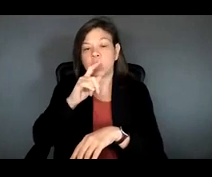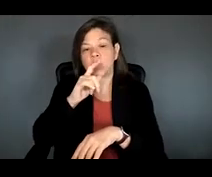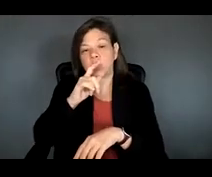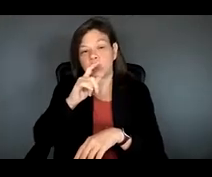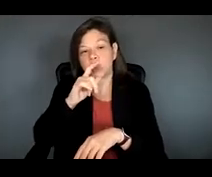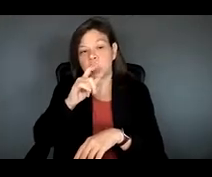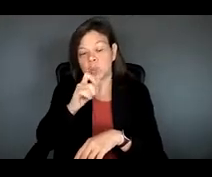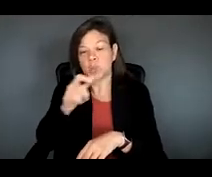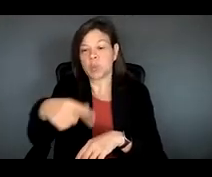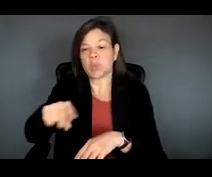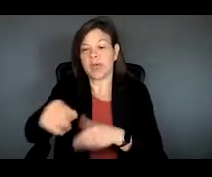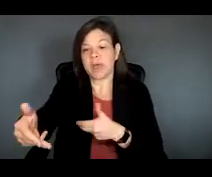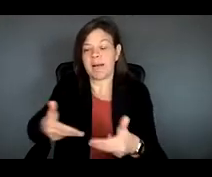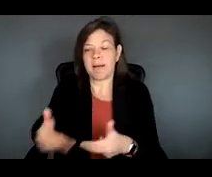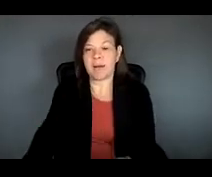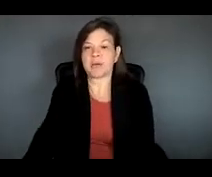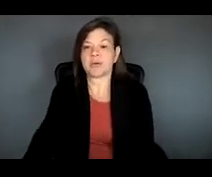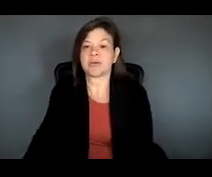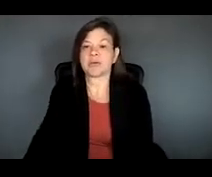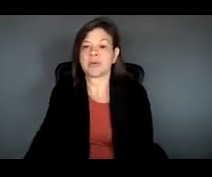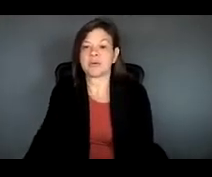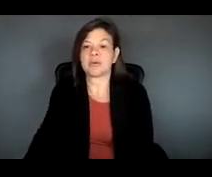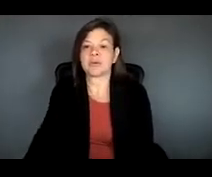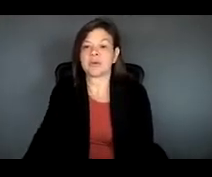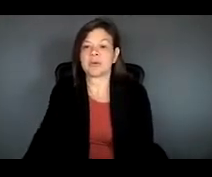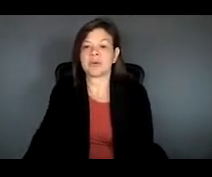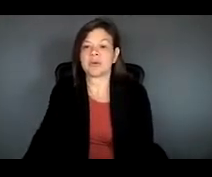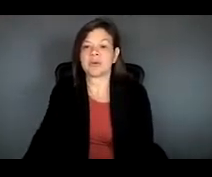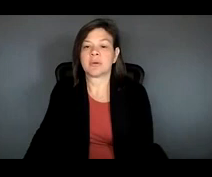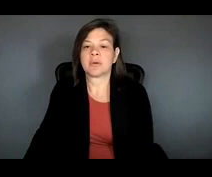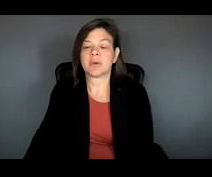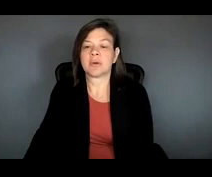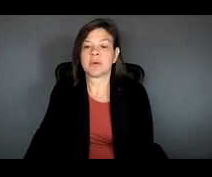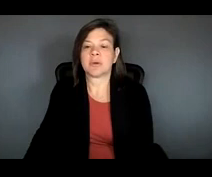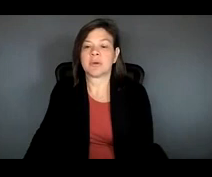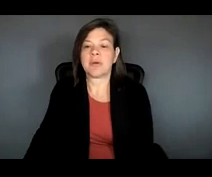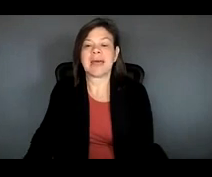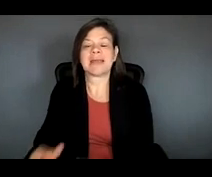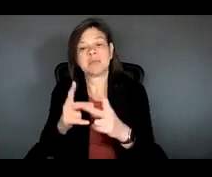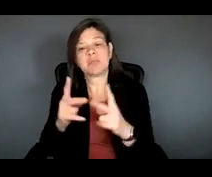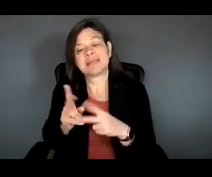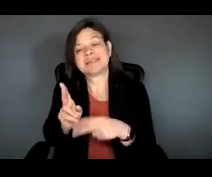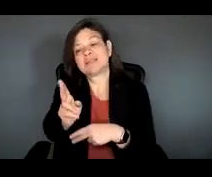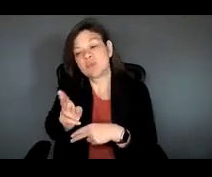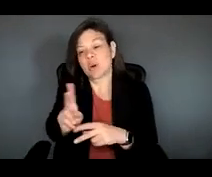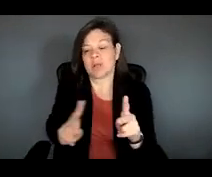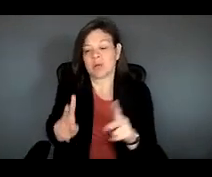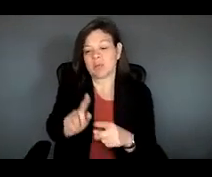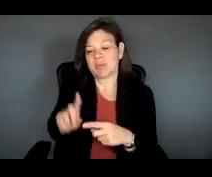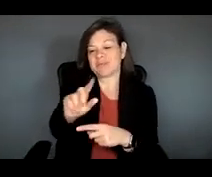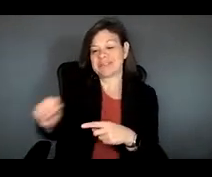be hired for it and is a place where historically people are disabilities have been kind of weeded out.